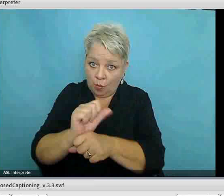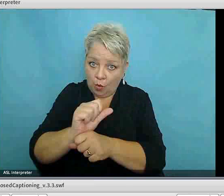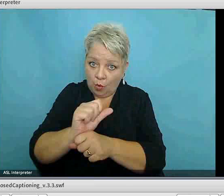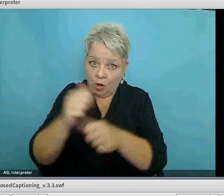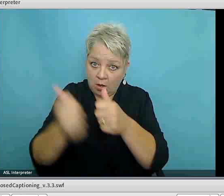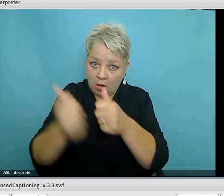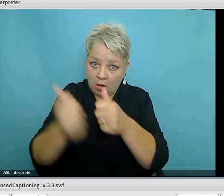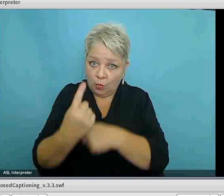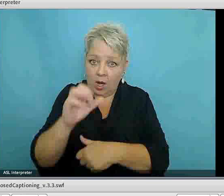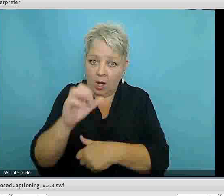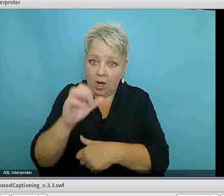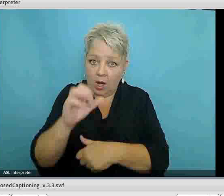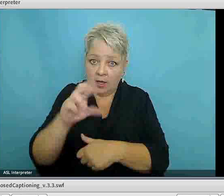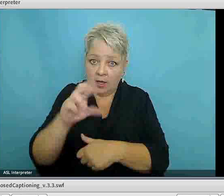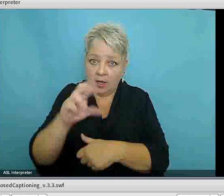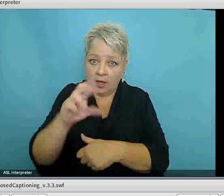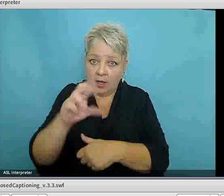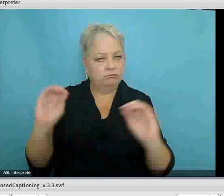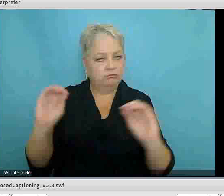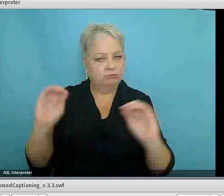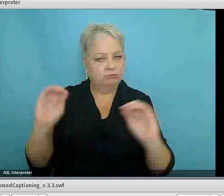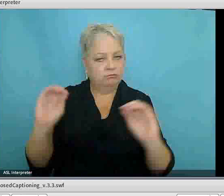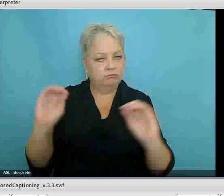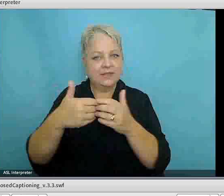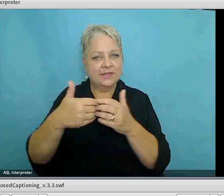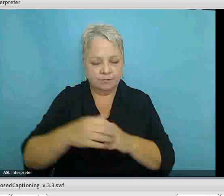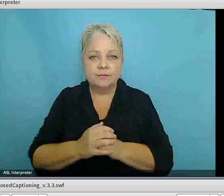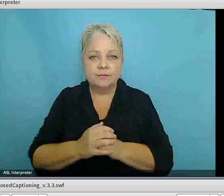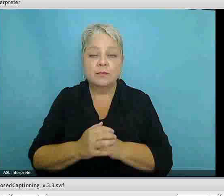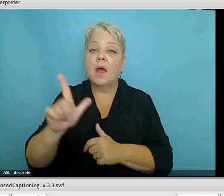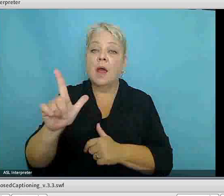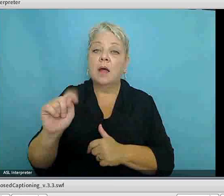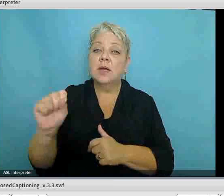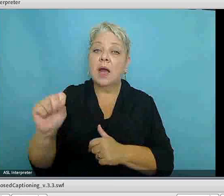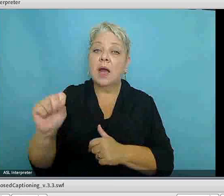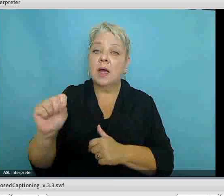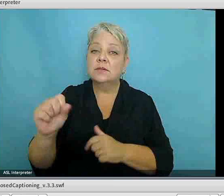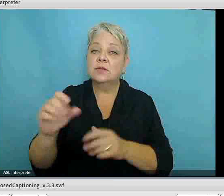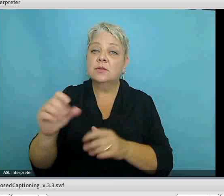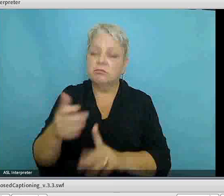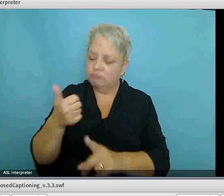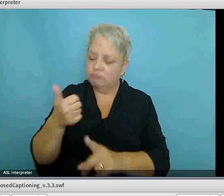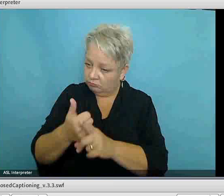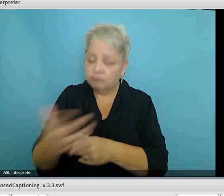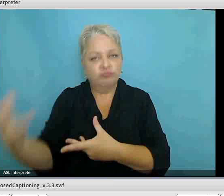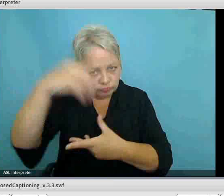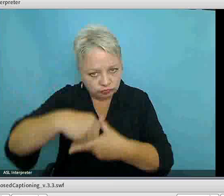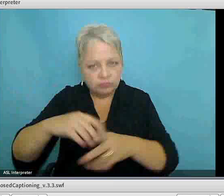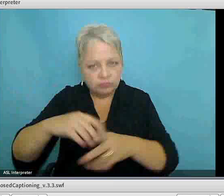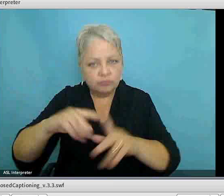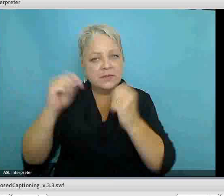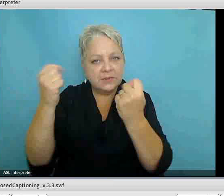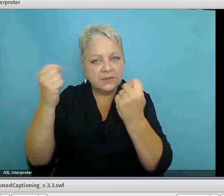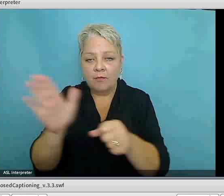The LTS coordinator will serve as a full member of the Care Team, serving at the discretion of the enrollee.